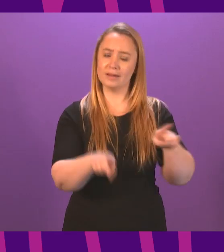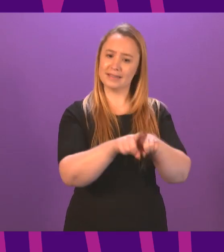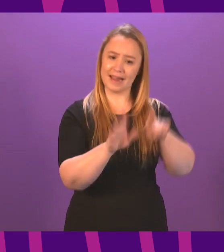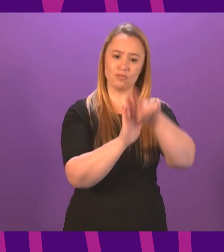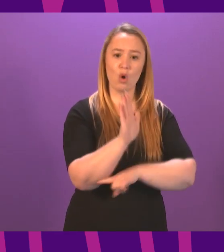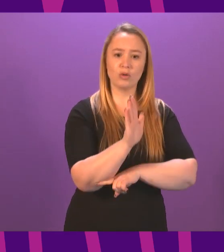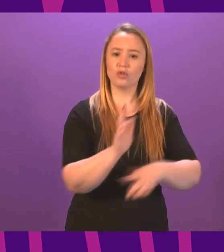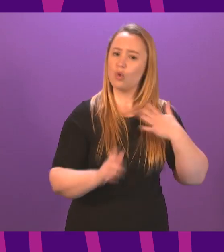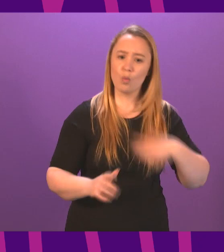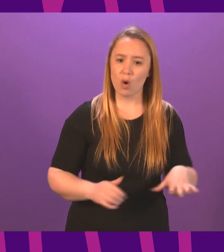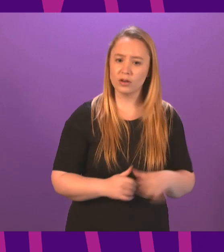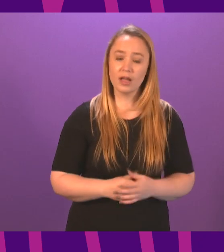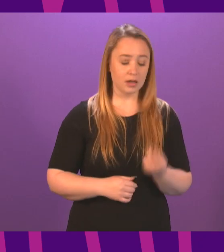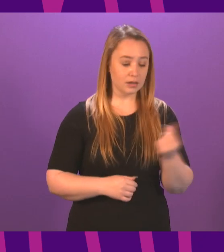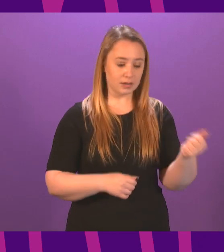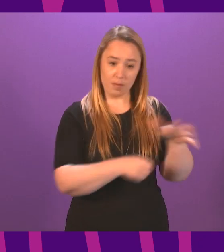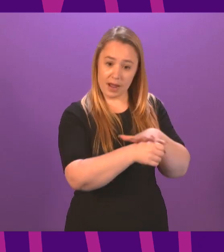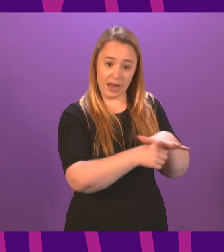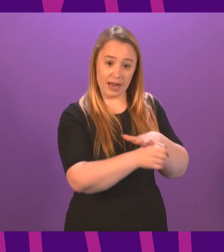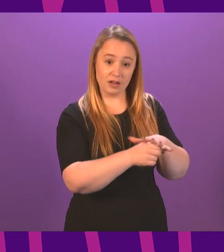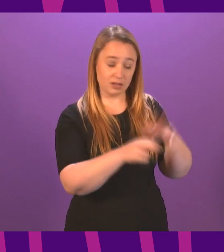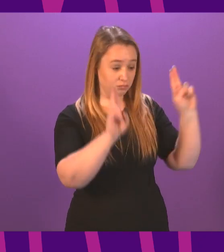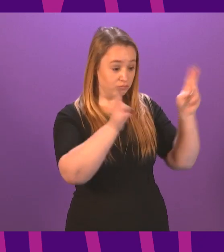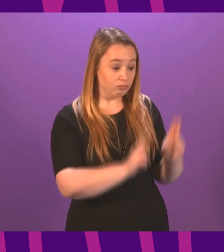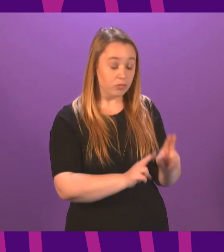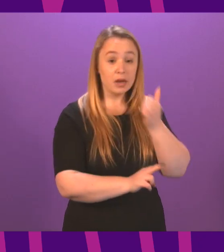with low rates of the virus to have the same restrictions as areas with higher rates of